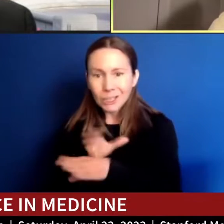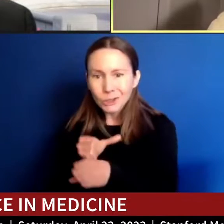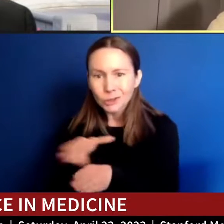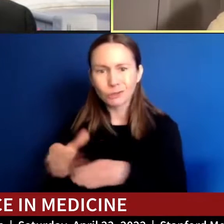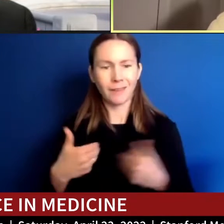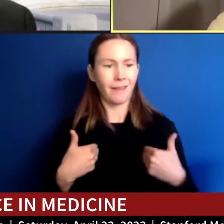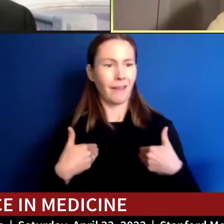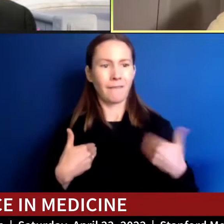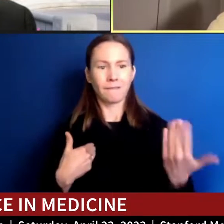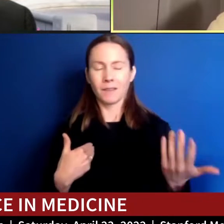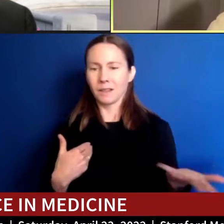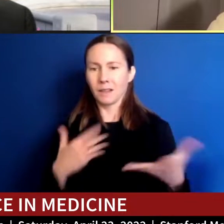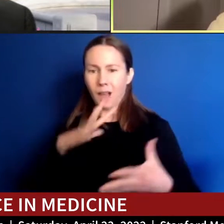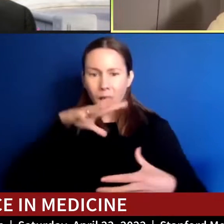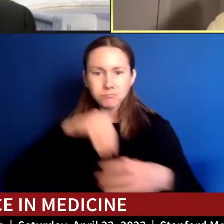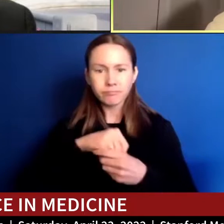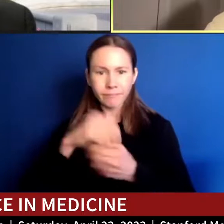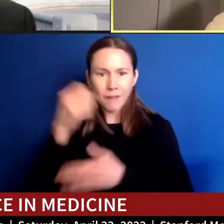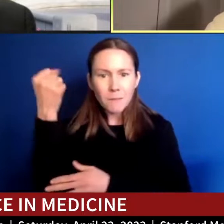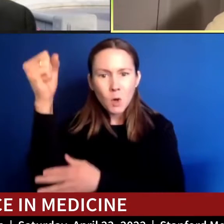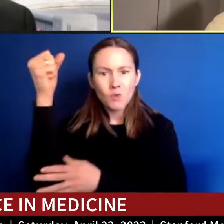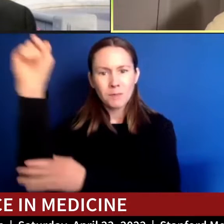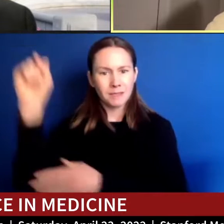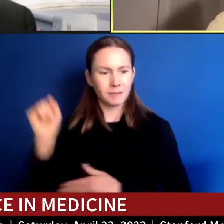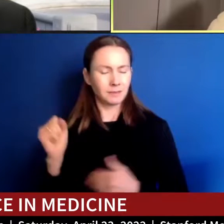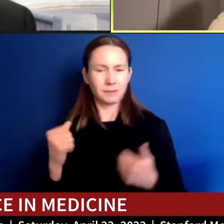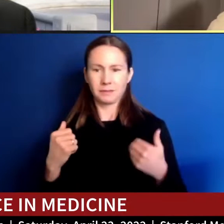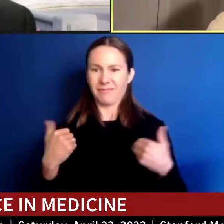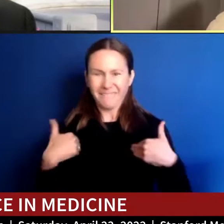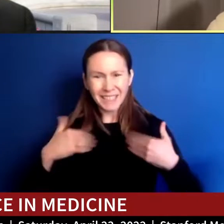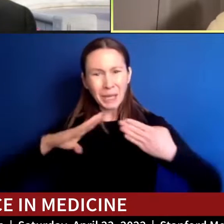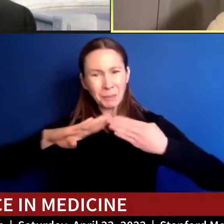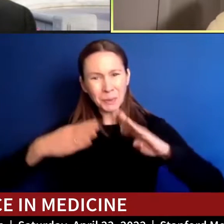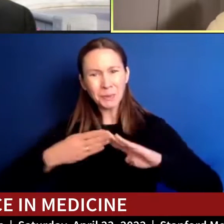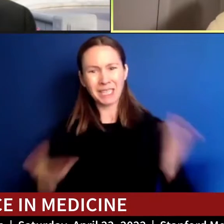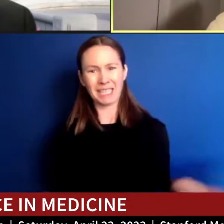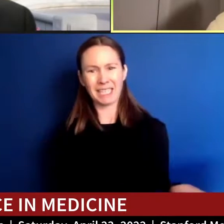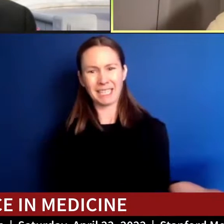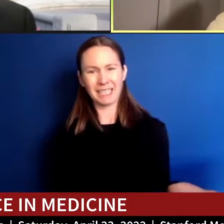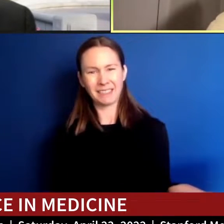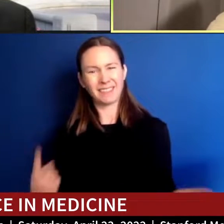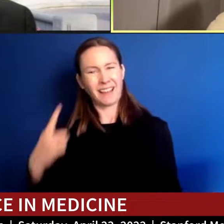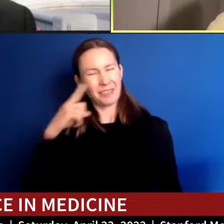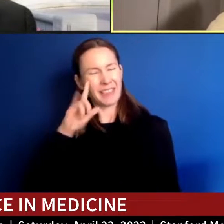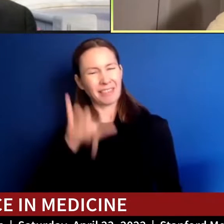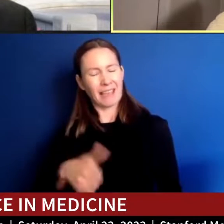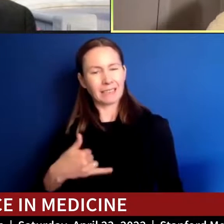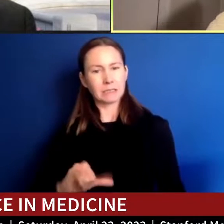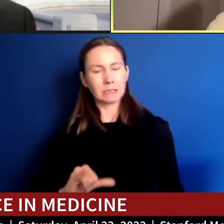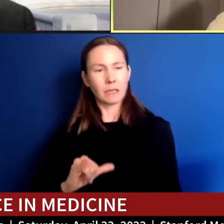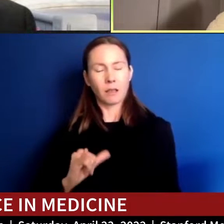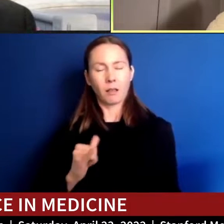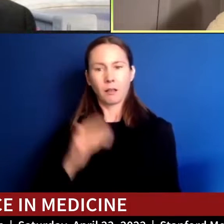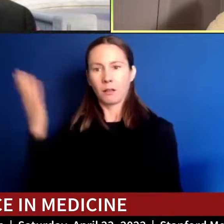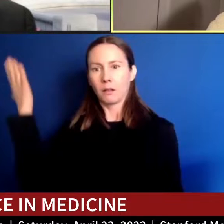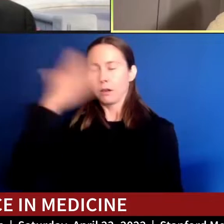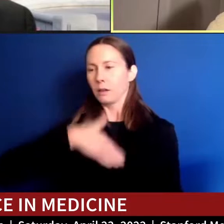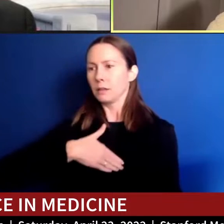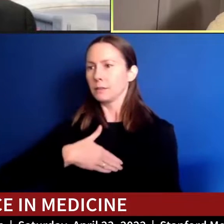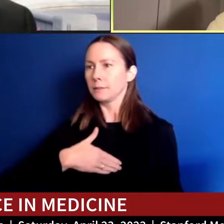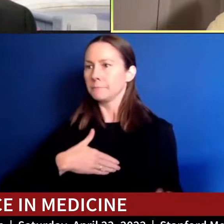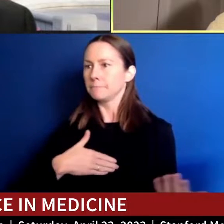are part of movements, there’s community. That’s what is still the missing piece, right? That